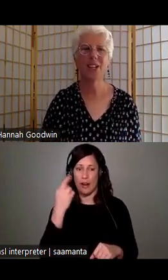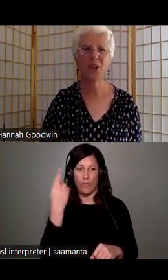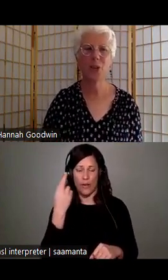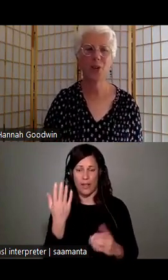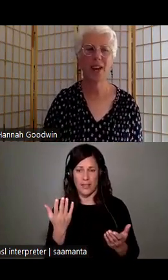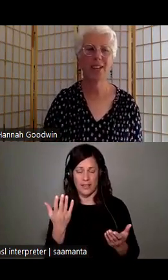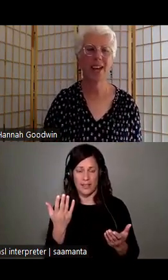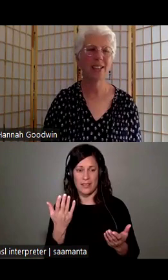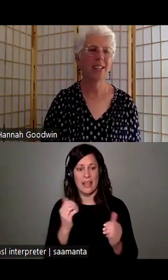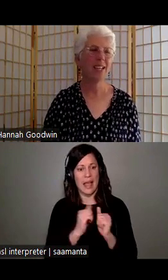that you can work around that.